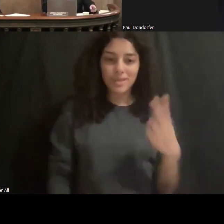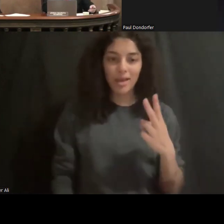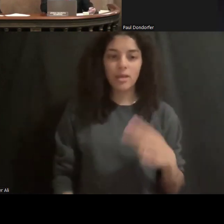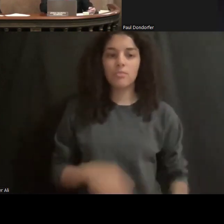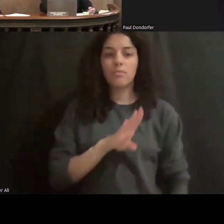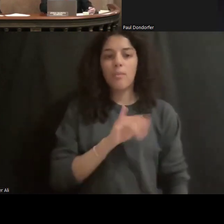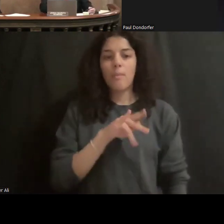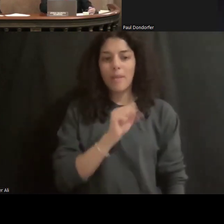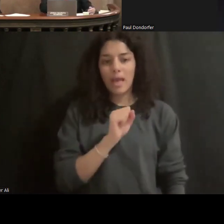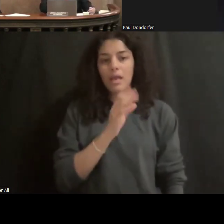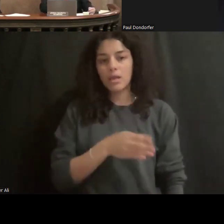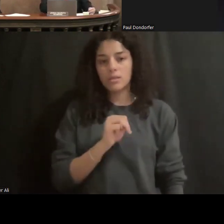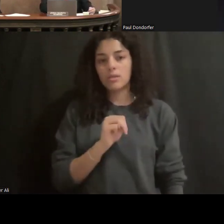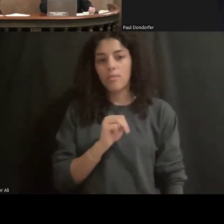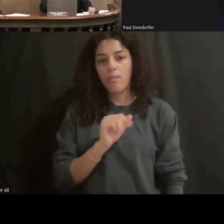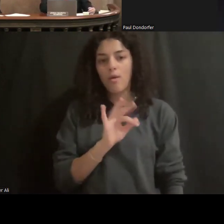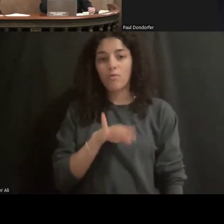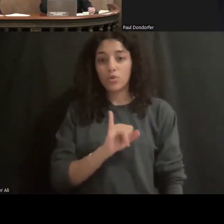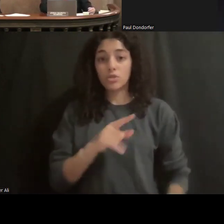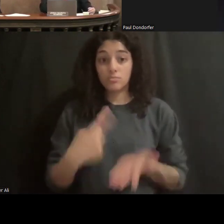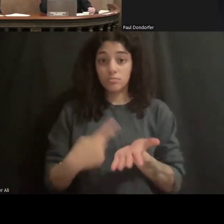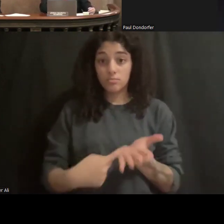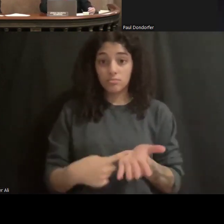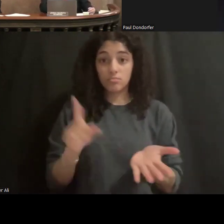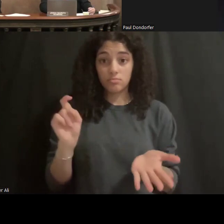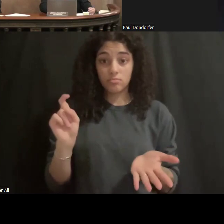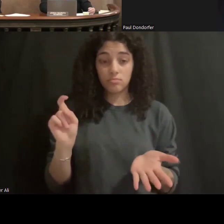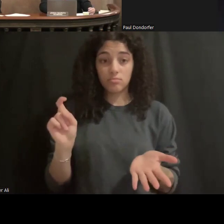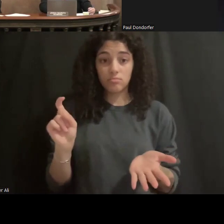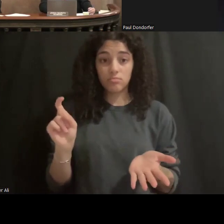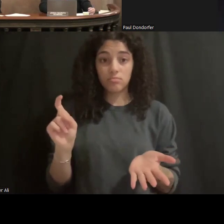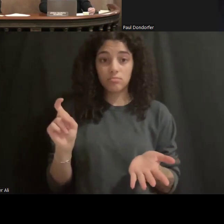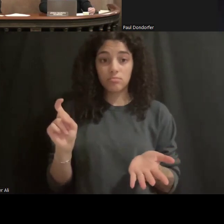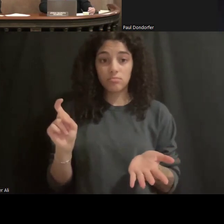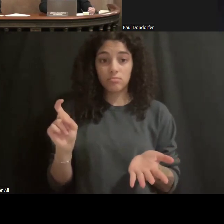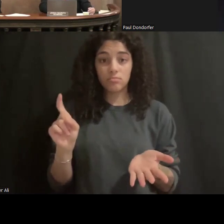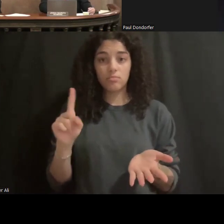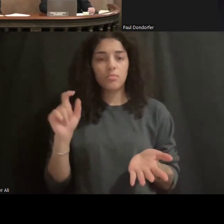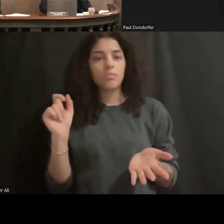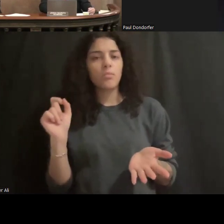any Is there any discussion Was that legislator McIntyre Gotcha